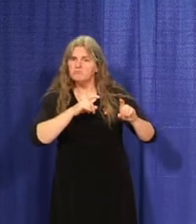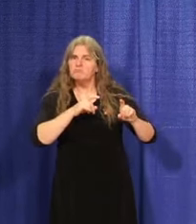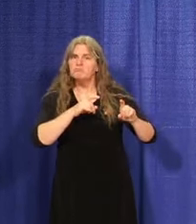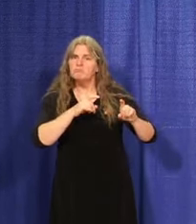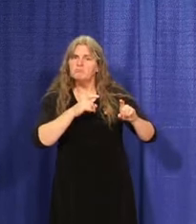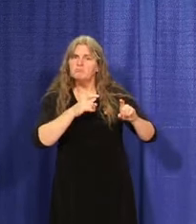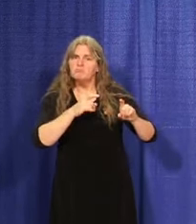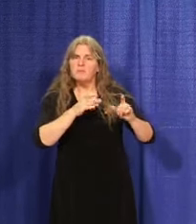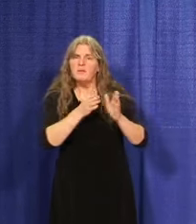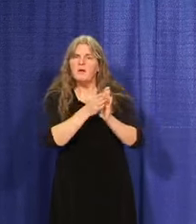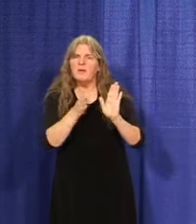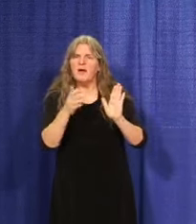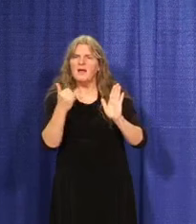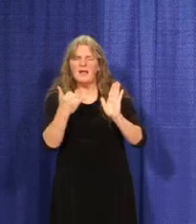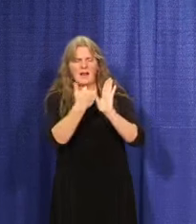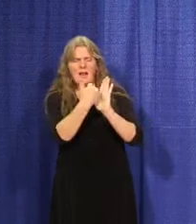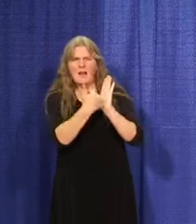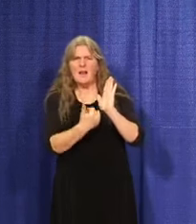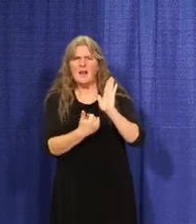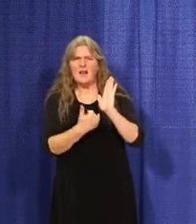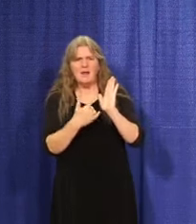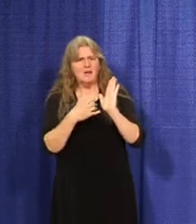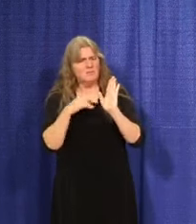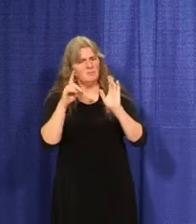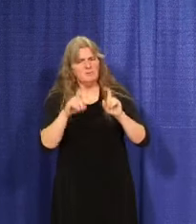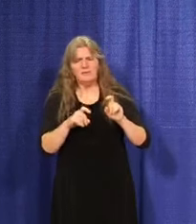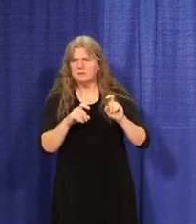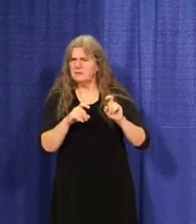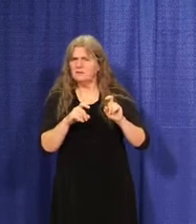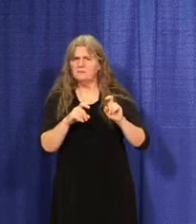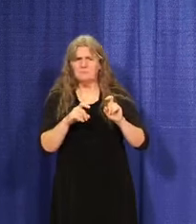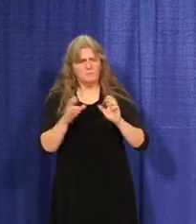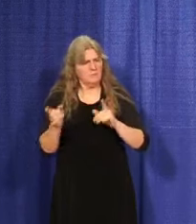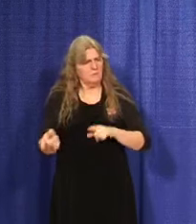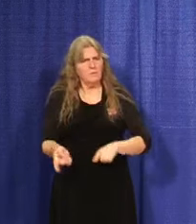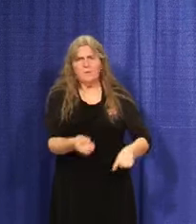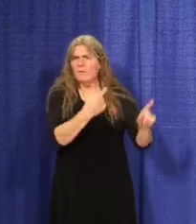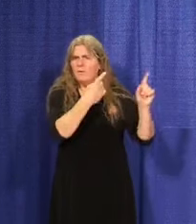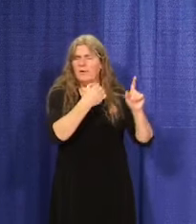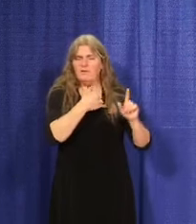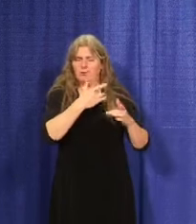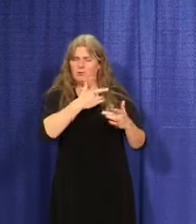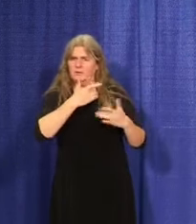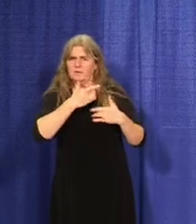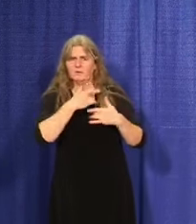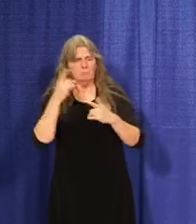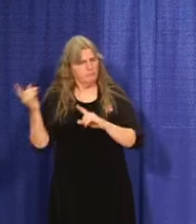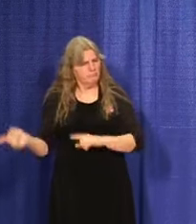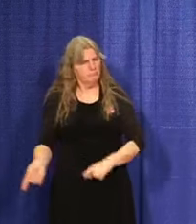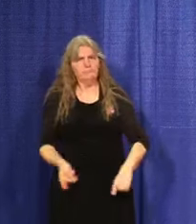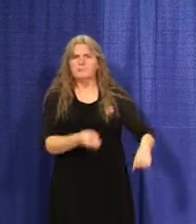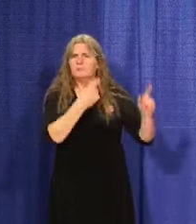for testing criteria. Hopefully that helps to explain